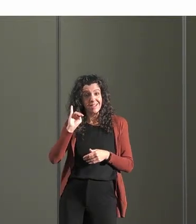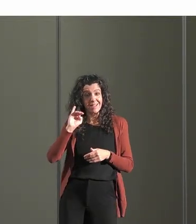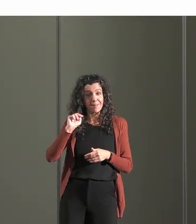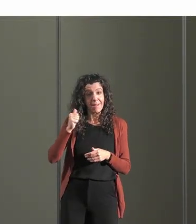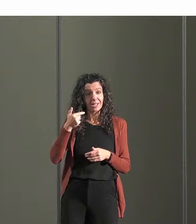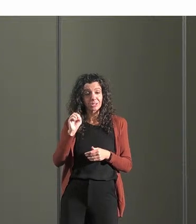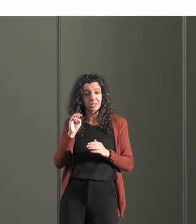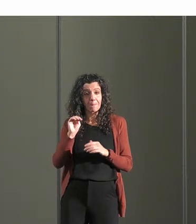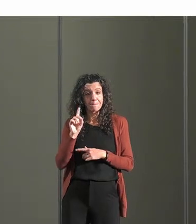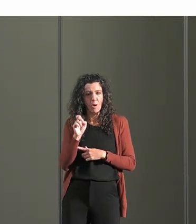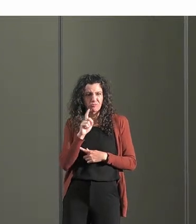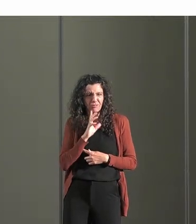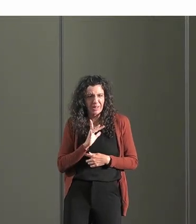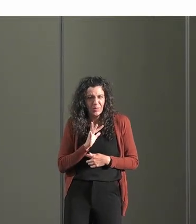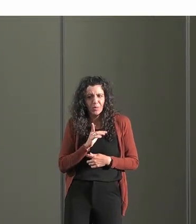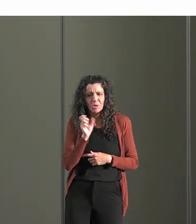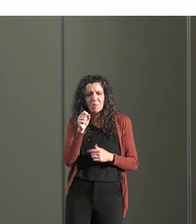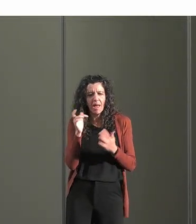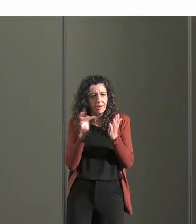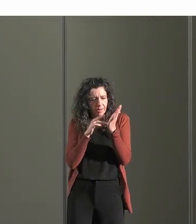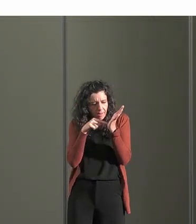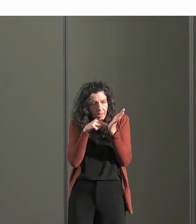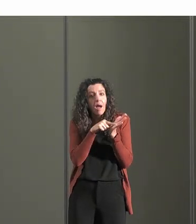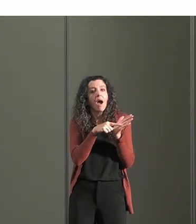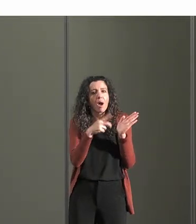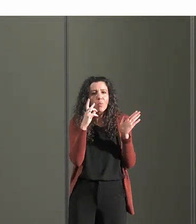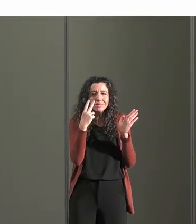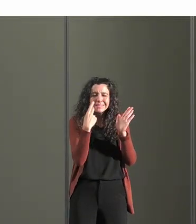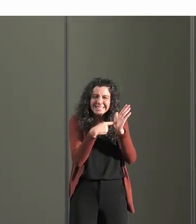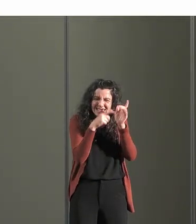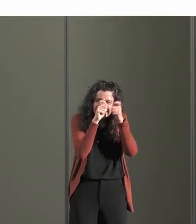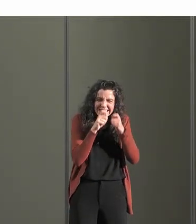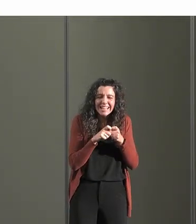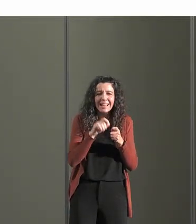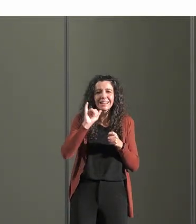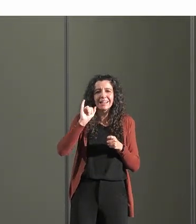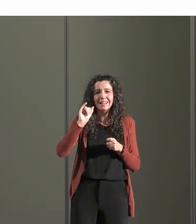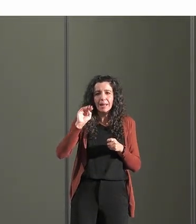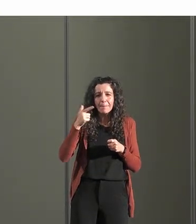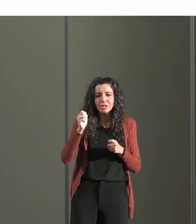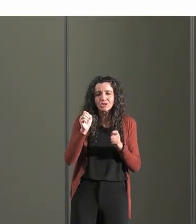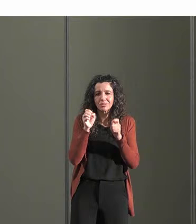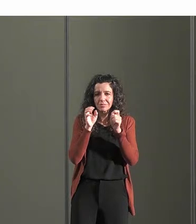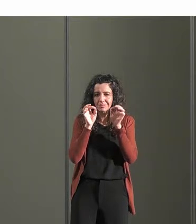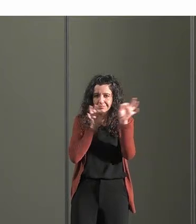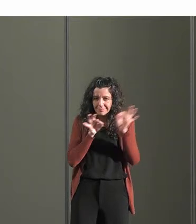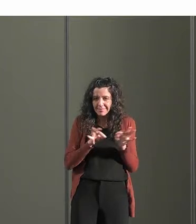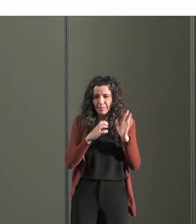accessibility illegal accessible. The image mode is